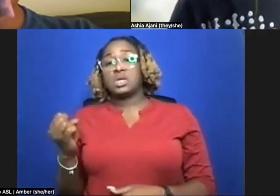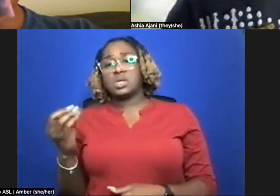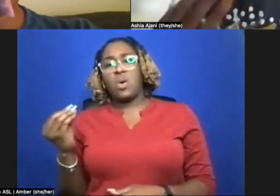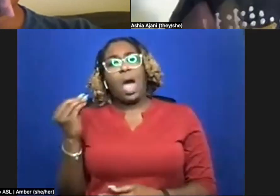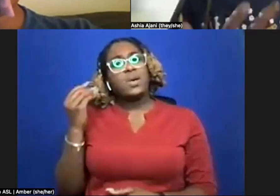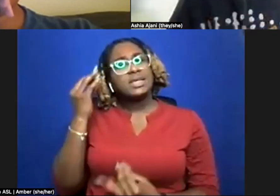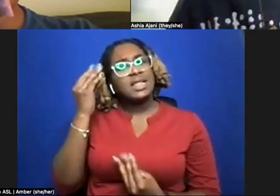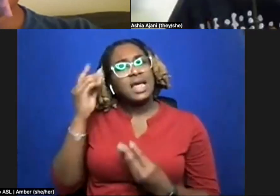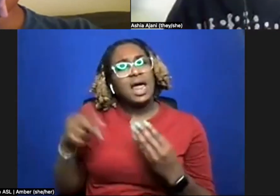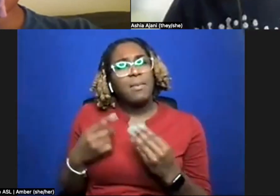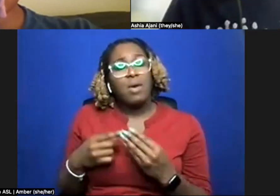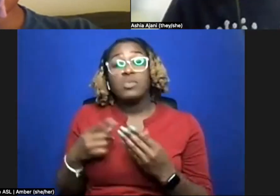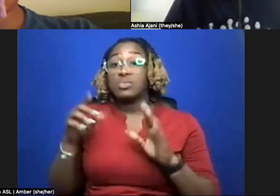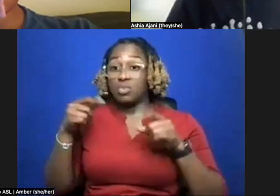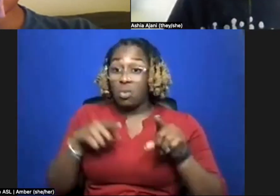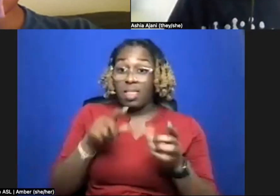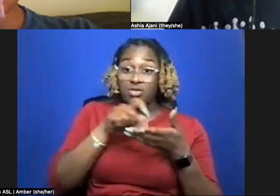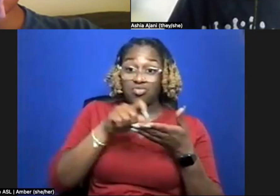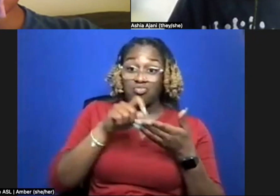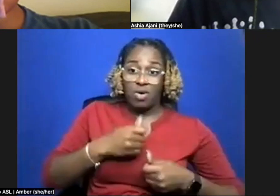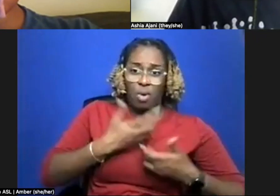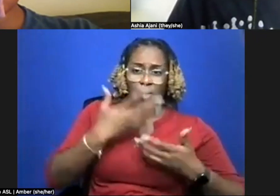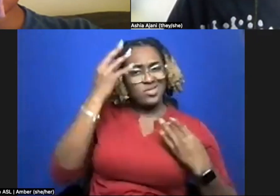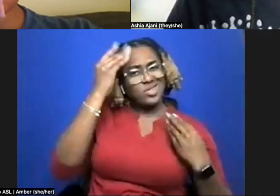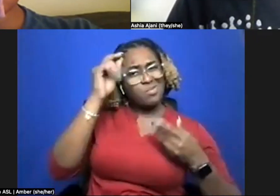as I was writing this poem, I was thinking about these things. I was thinking about how